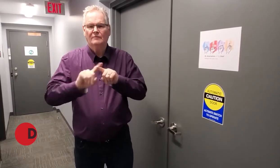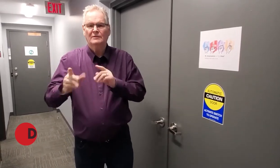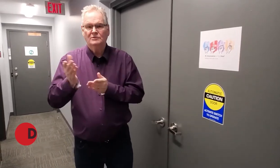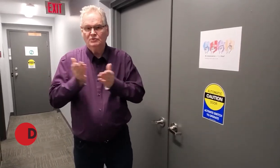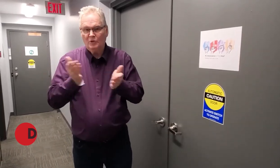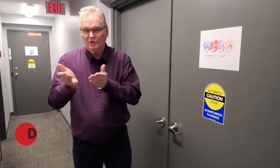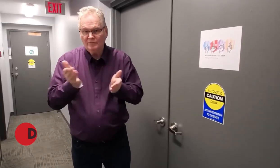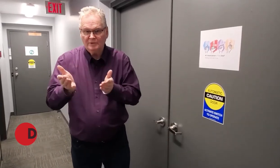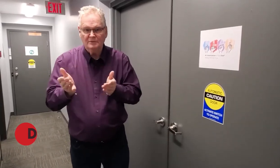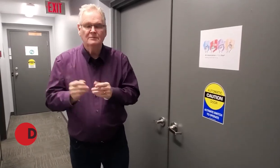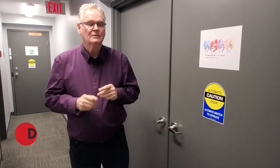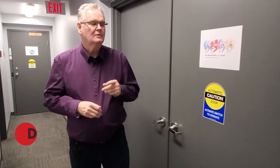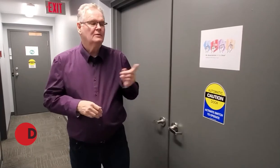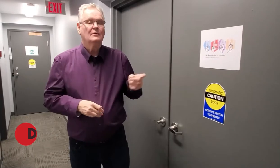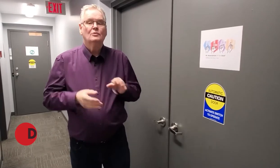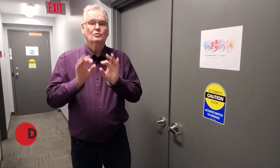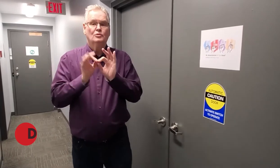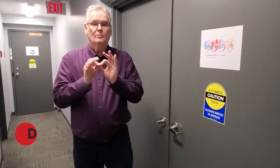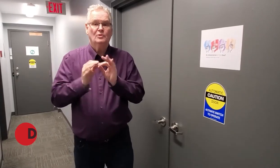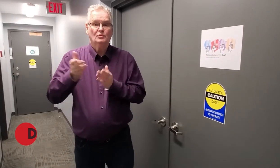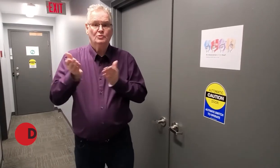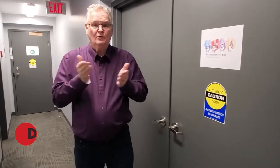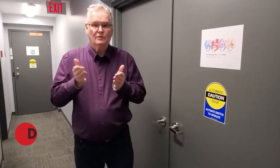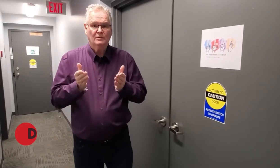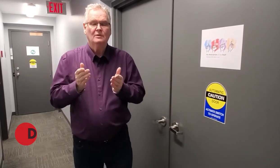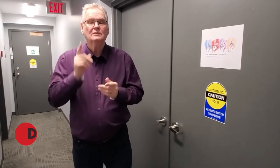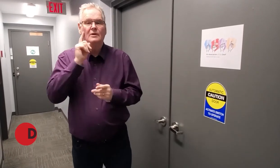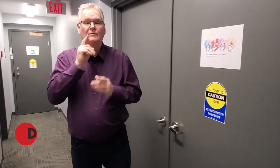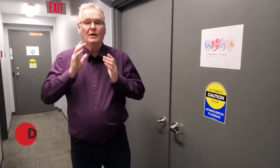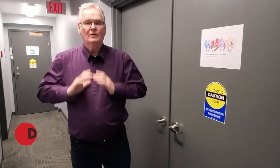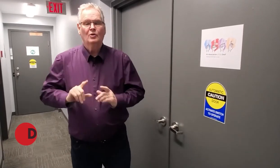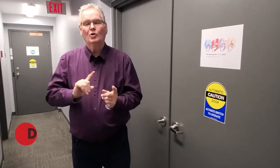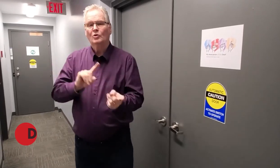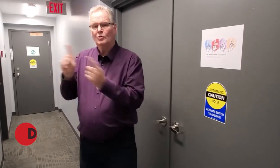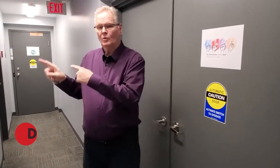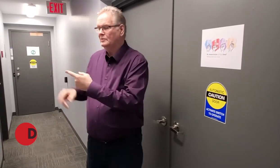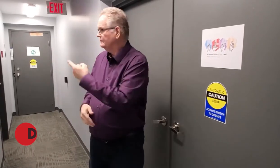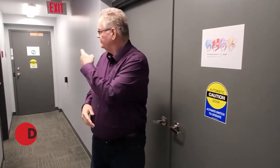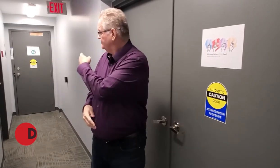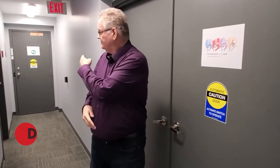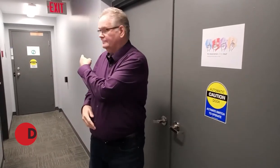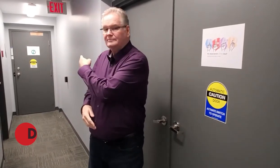For interpreting services, deaf clients go there.